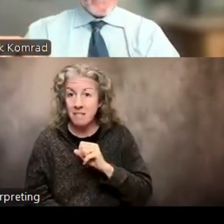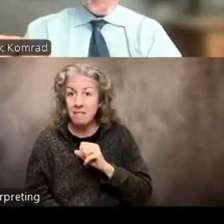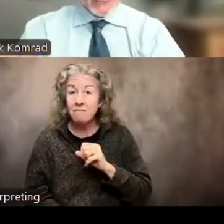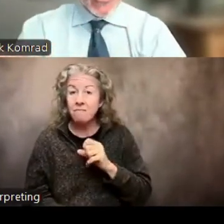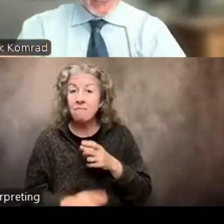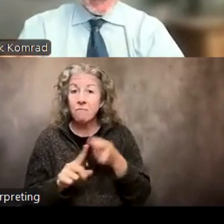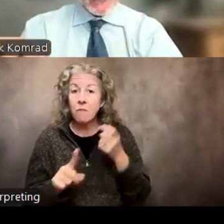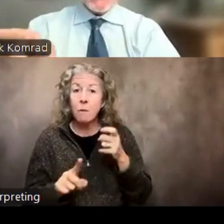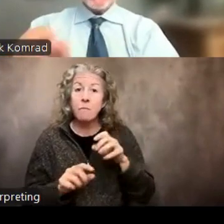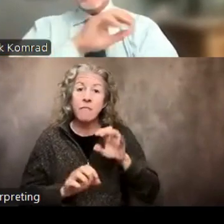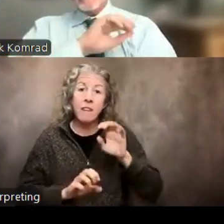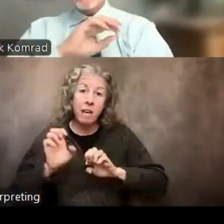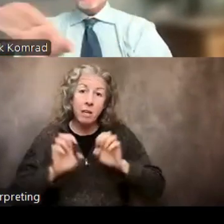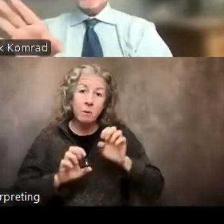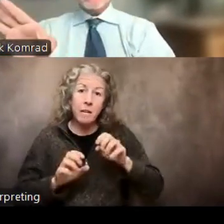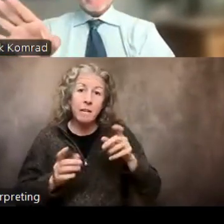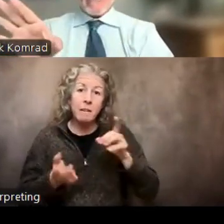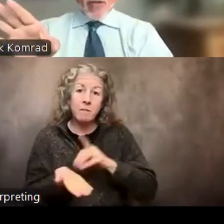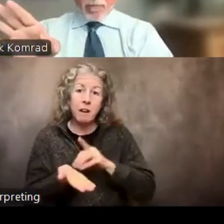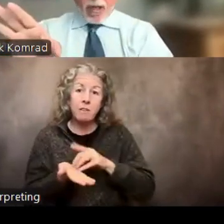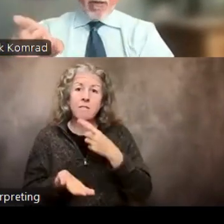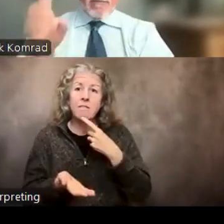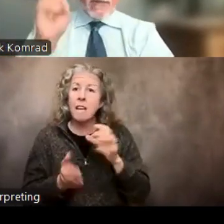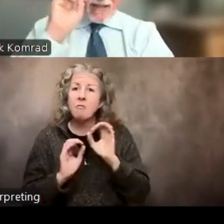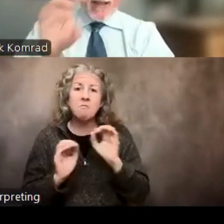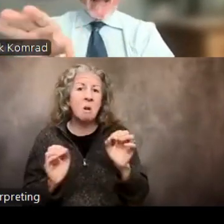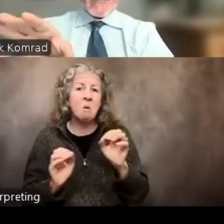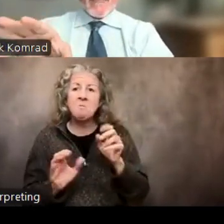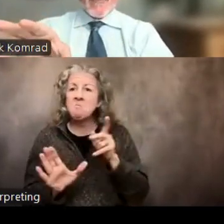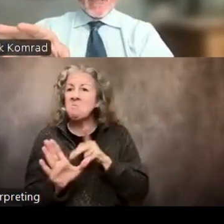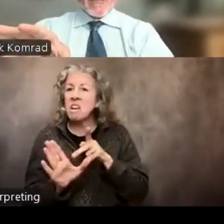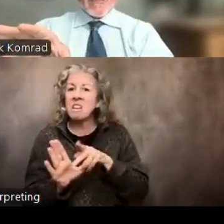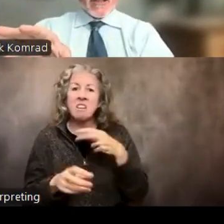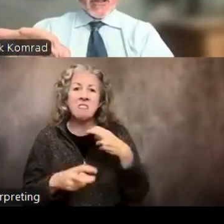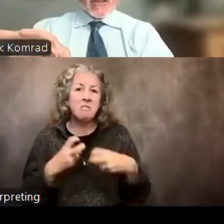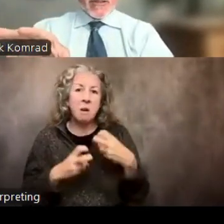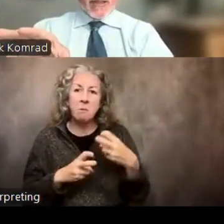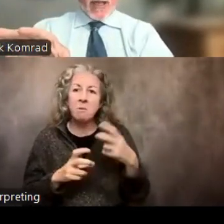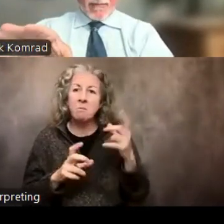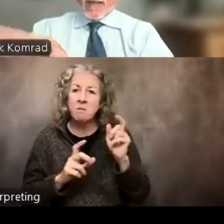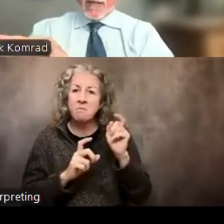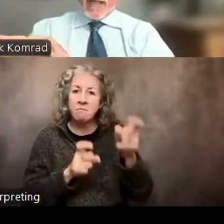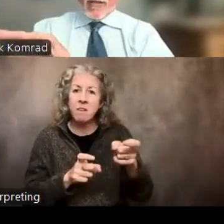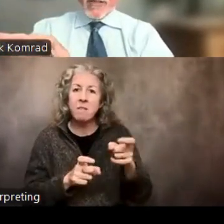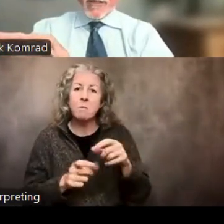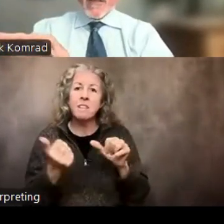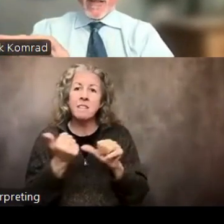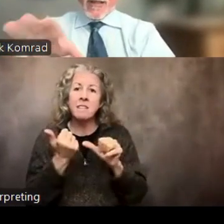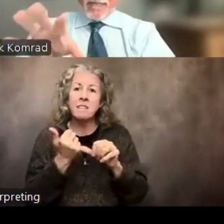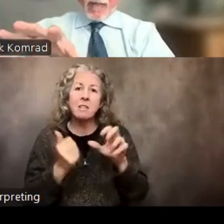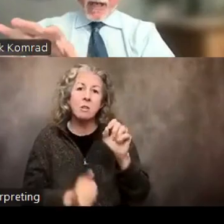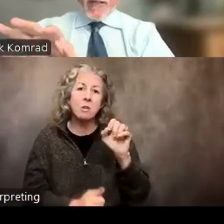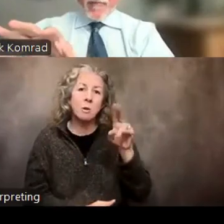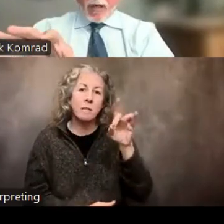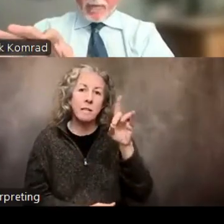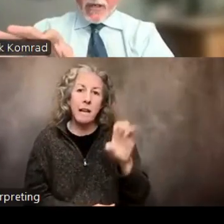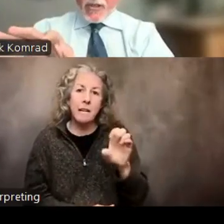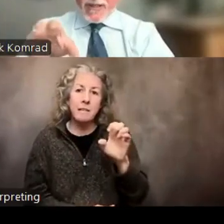physician who said, No psychiatric problems. Let's give them the. Assisted suicide pills, the box of barbiturates,